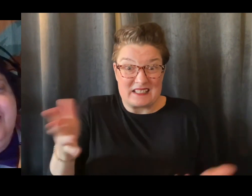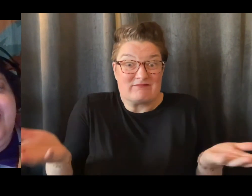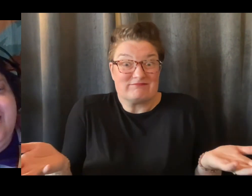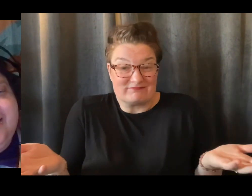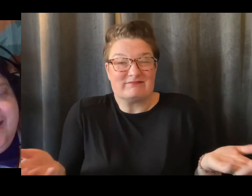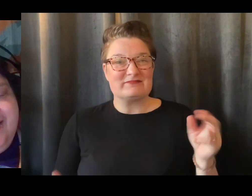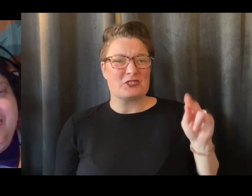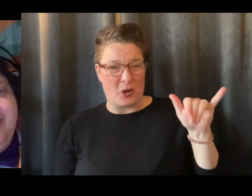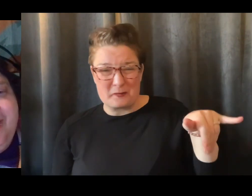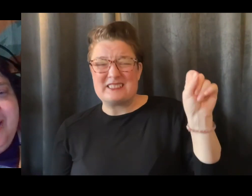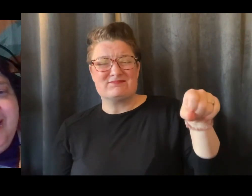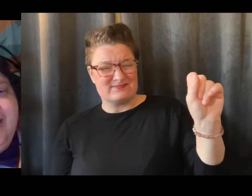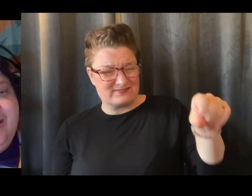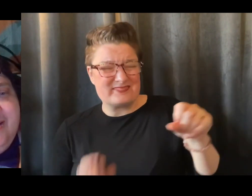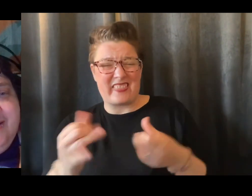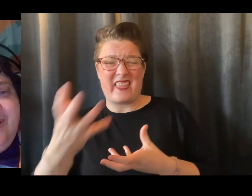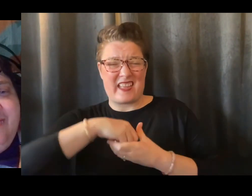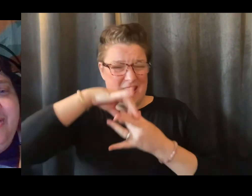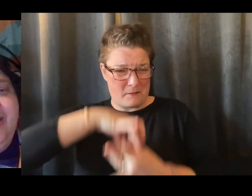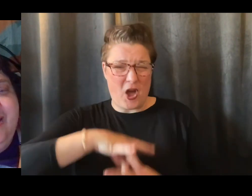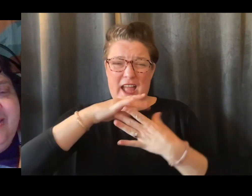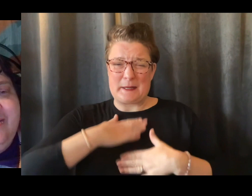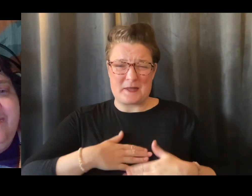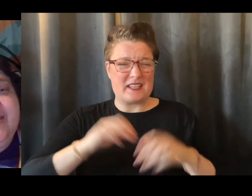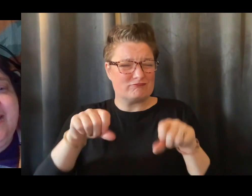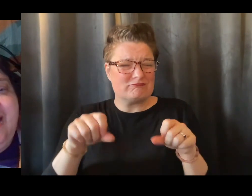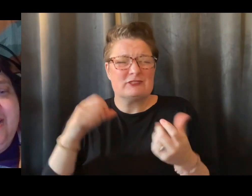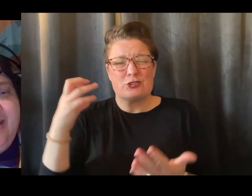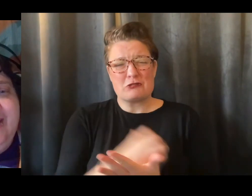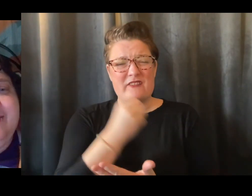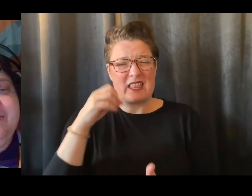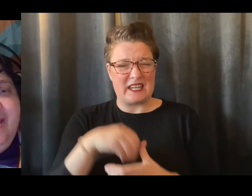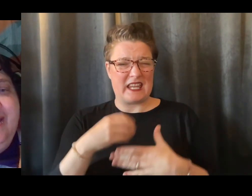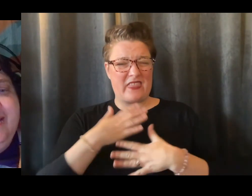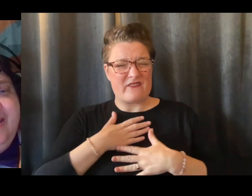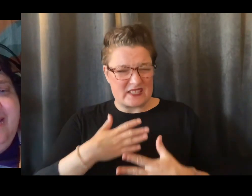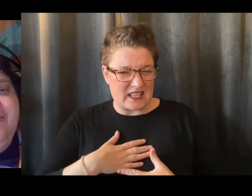Reveling in the physicality. Yeah. Thank you for saying that and naming that. Jna: Oh yeah.